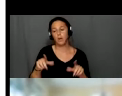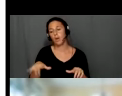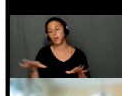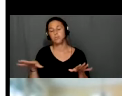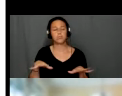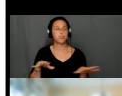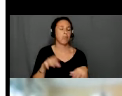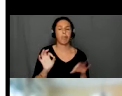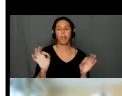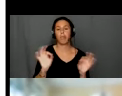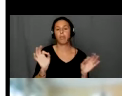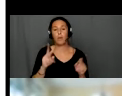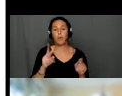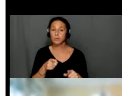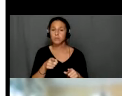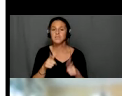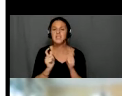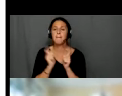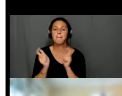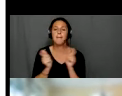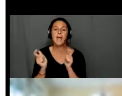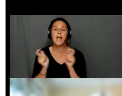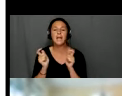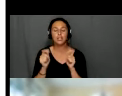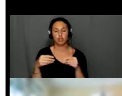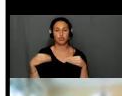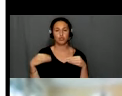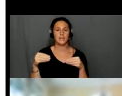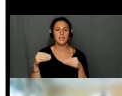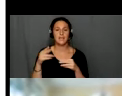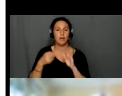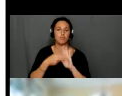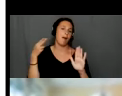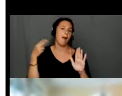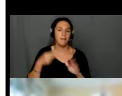I won't say where, but this was a major major retail brand where House high tech large warehouse.